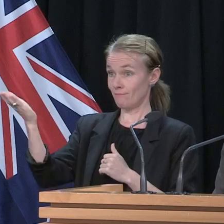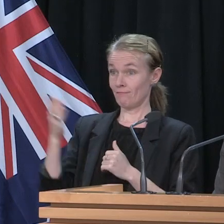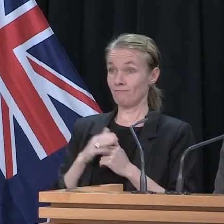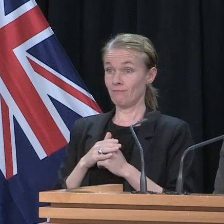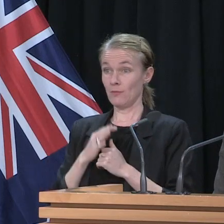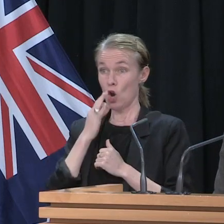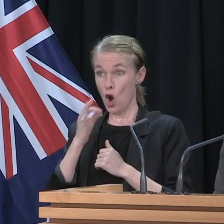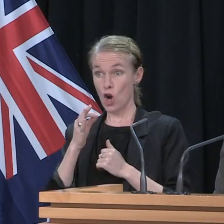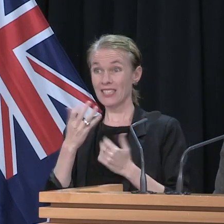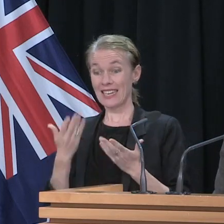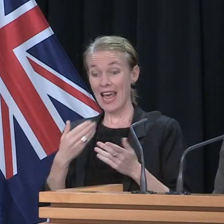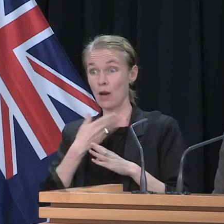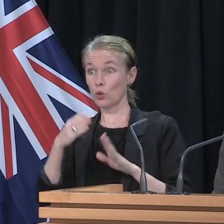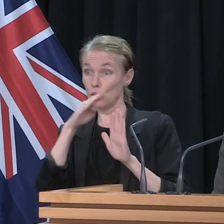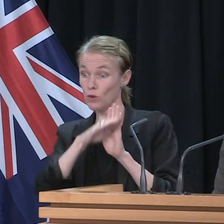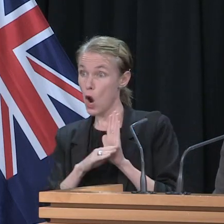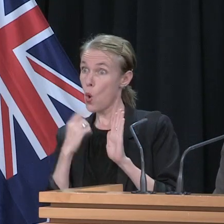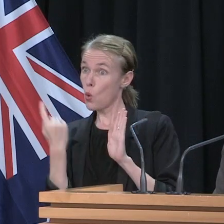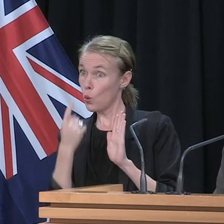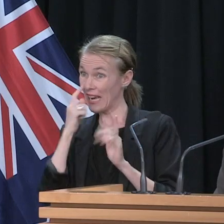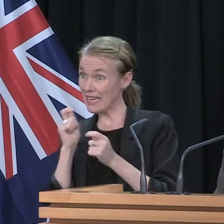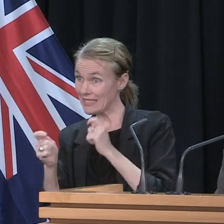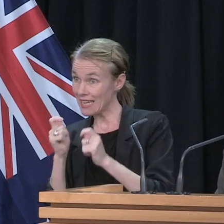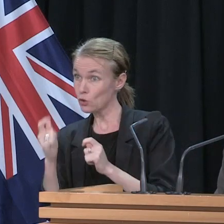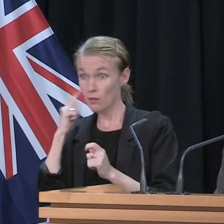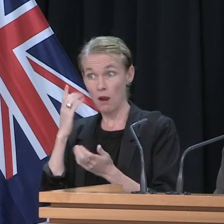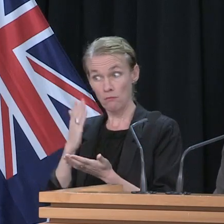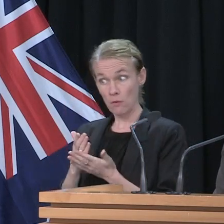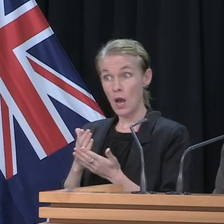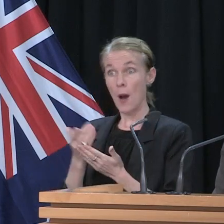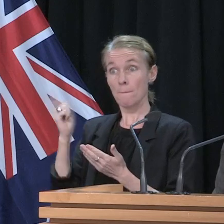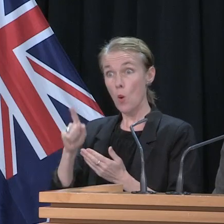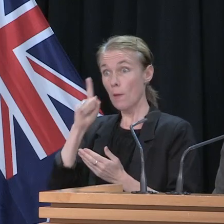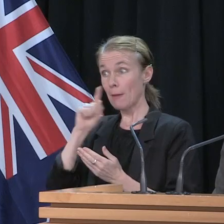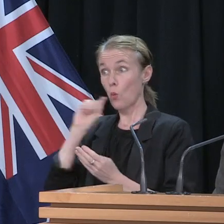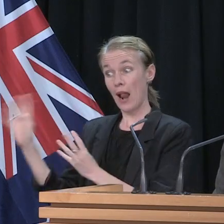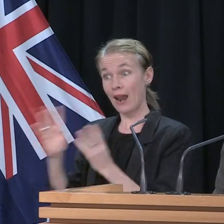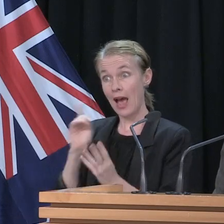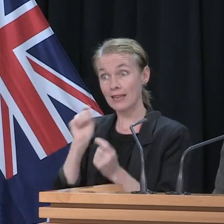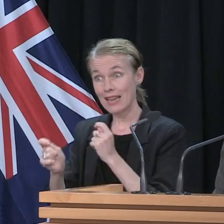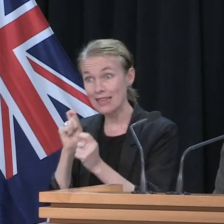criteria, how is it going to increase the testing rate? Is it going to increase the